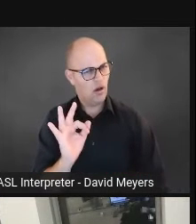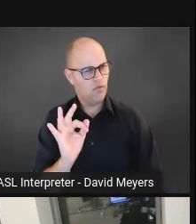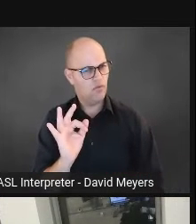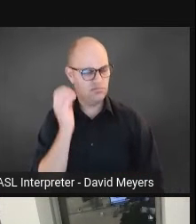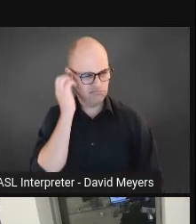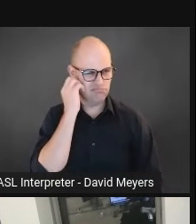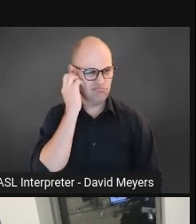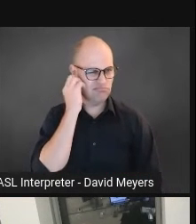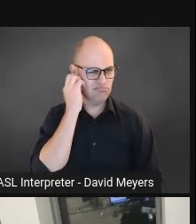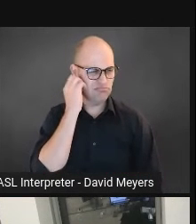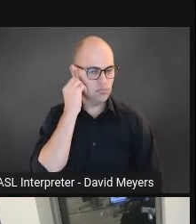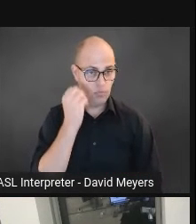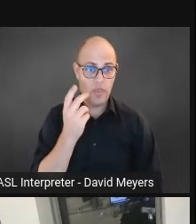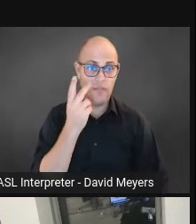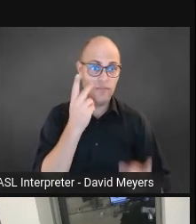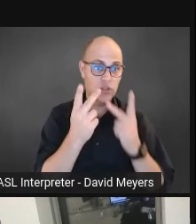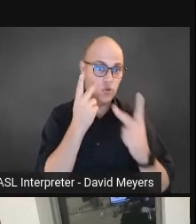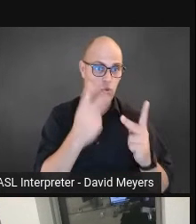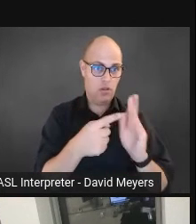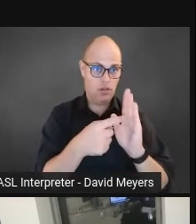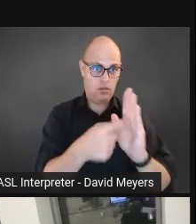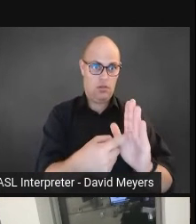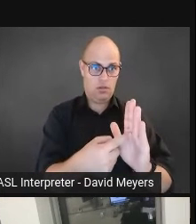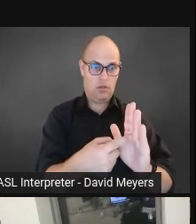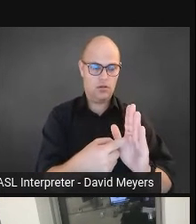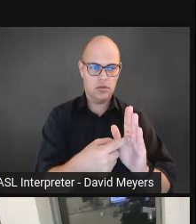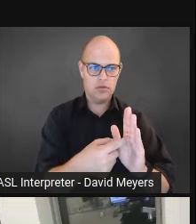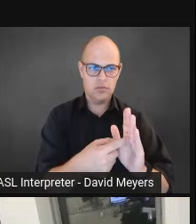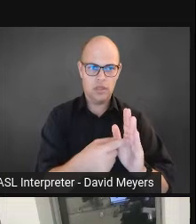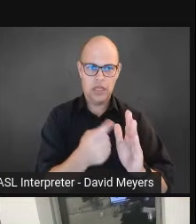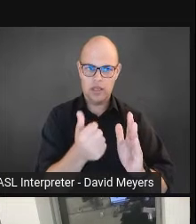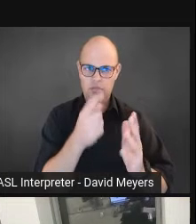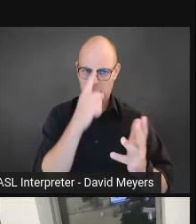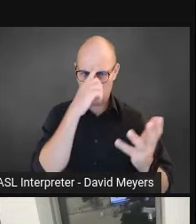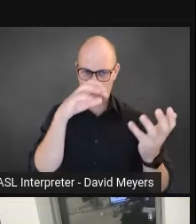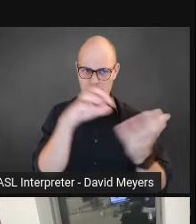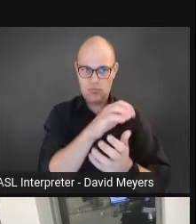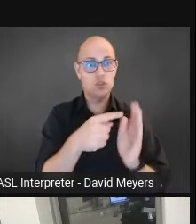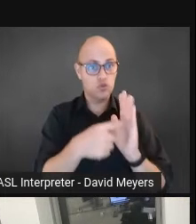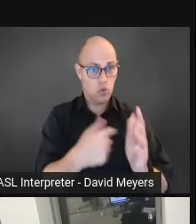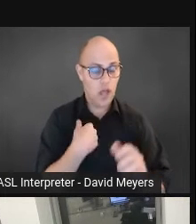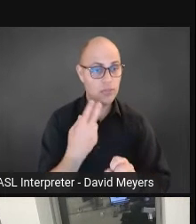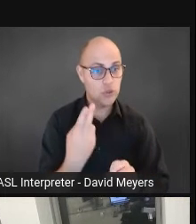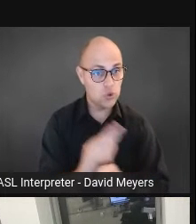The visual indicator shows that we are using a function and actually we are not using it.